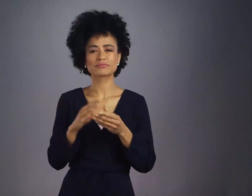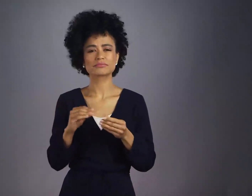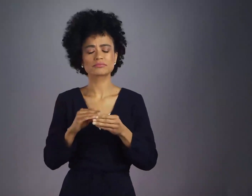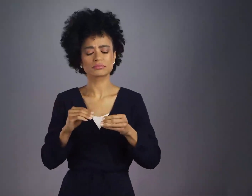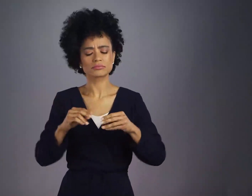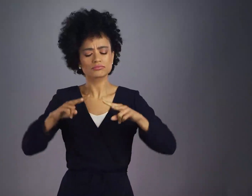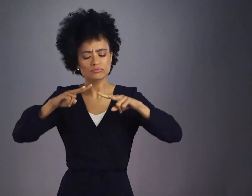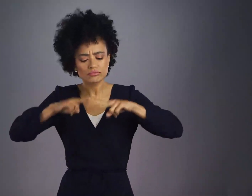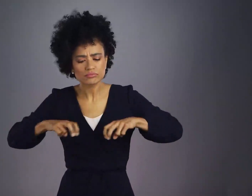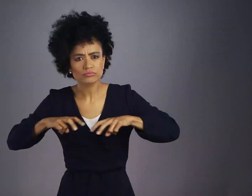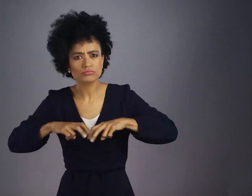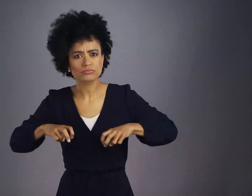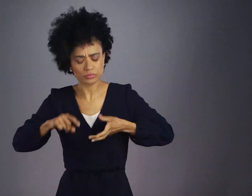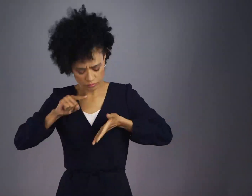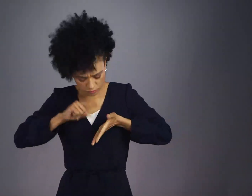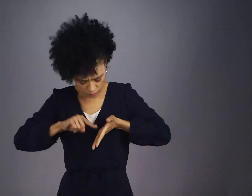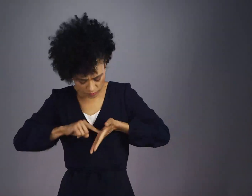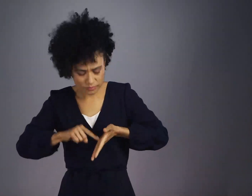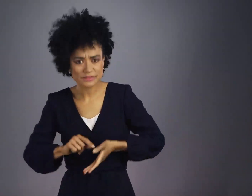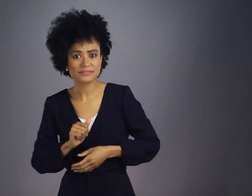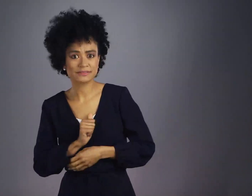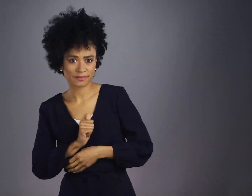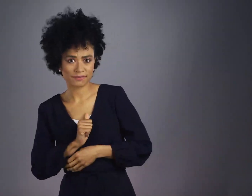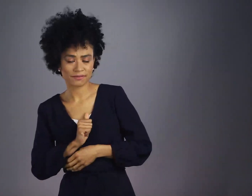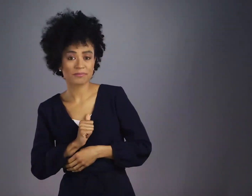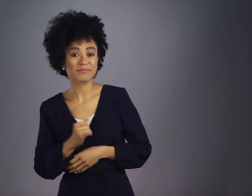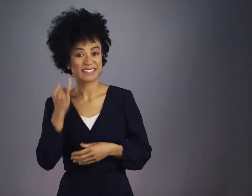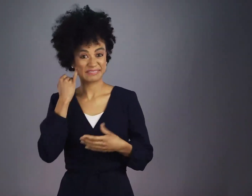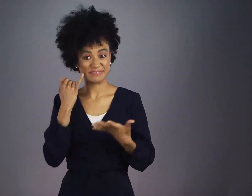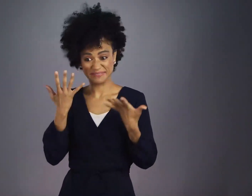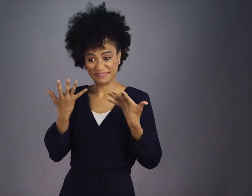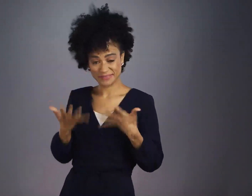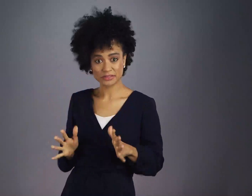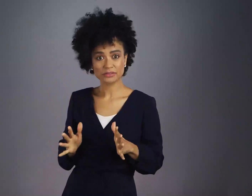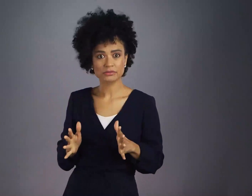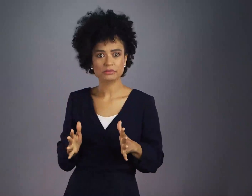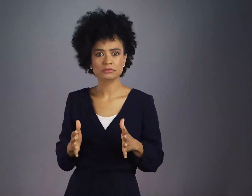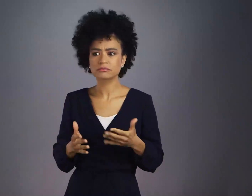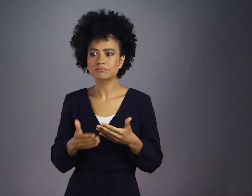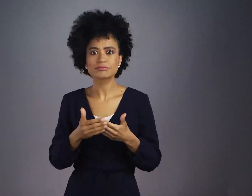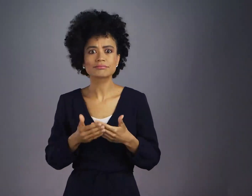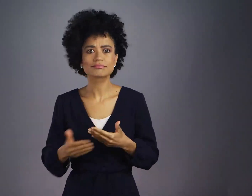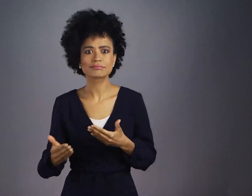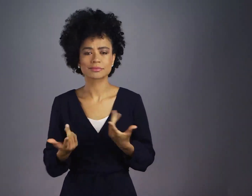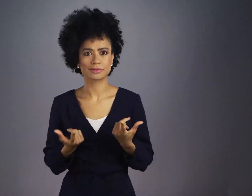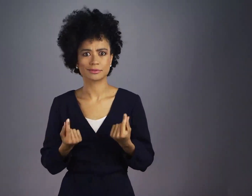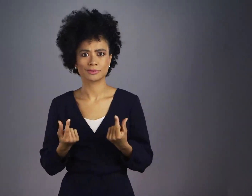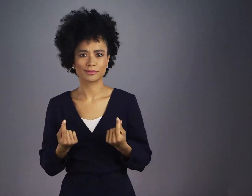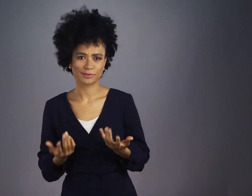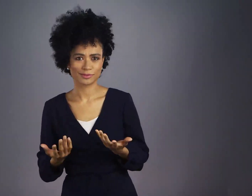Having made our personal inventory, what shall we do about it?